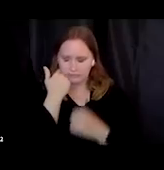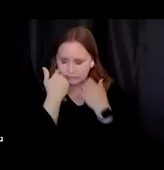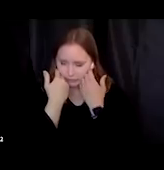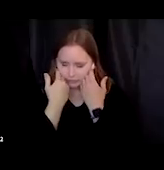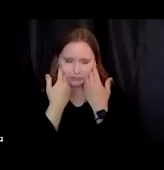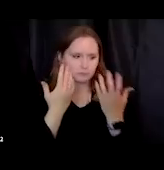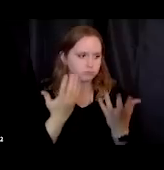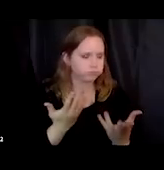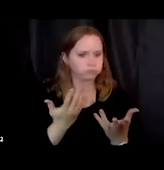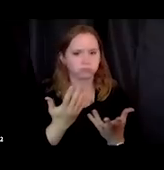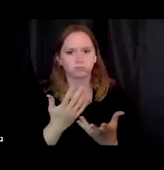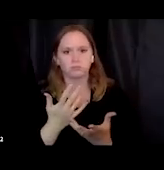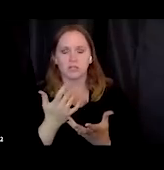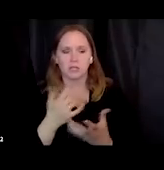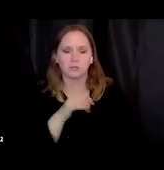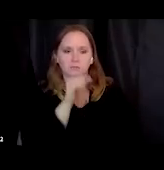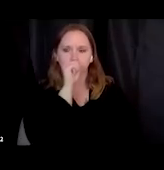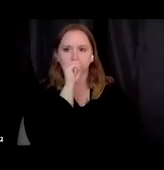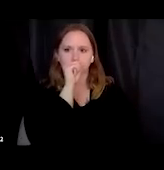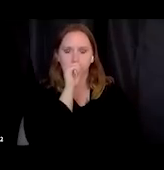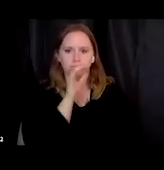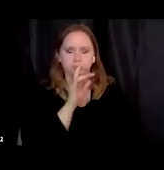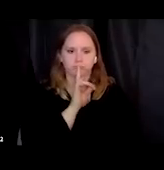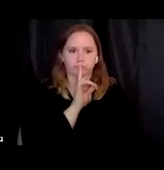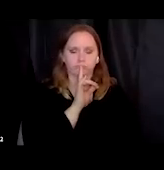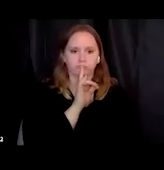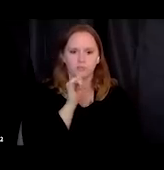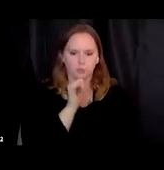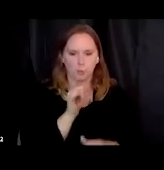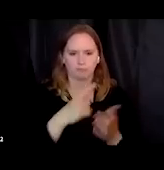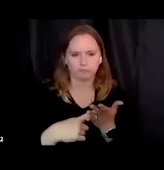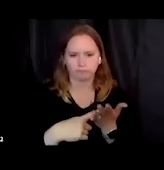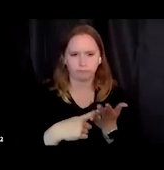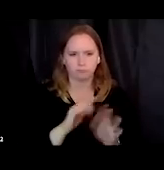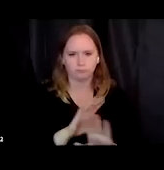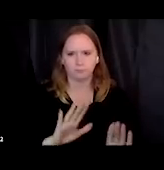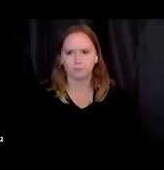and often don't talk about their hoarding. And often people who hoard have no